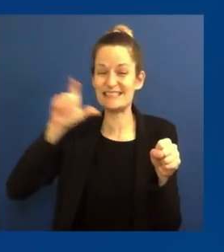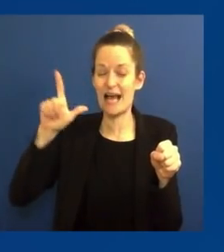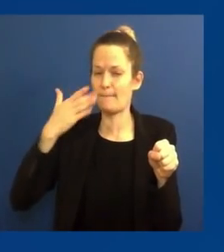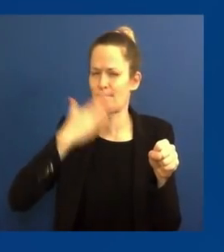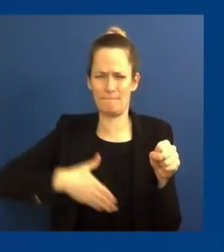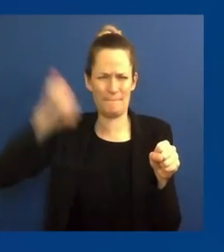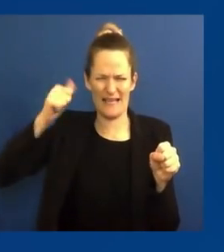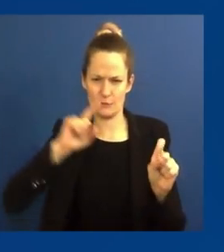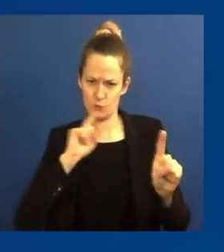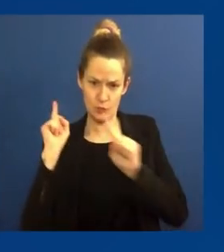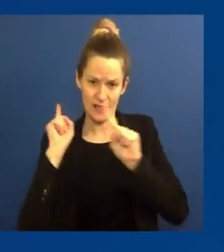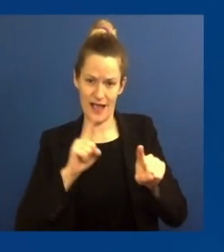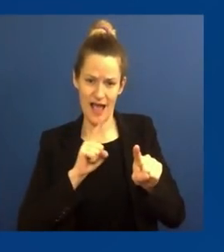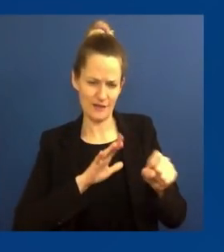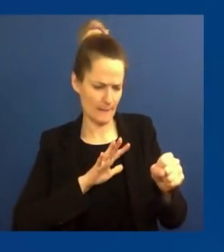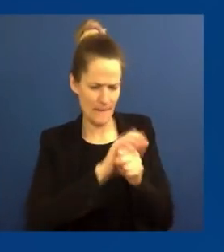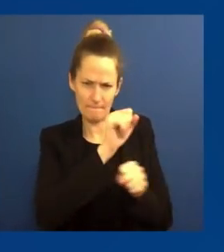Now, when you talk about the --